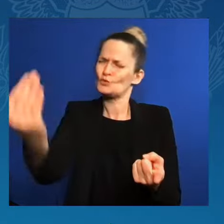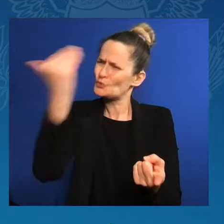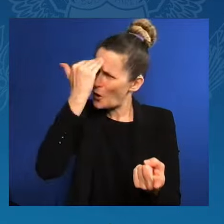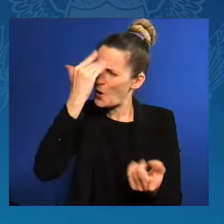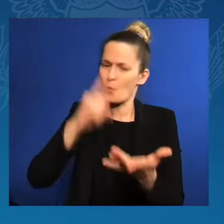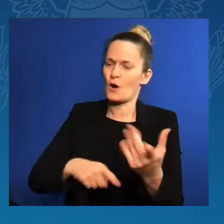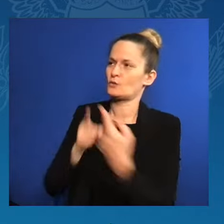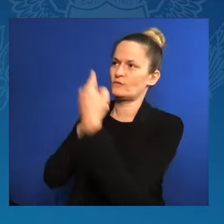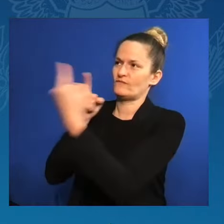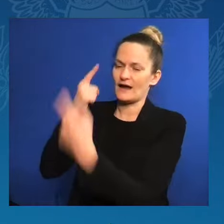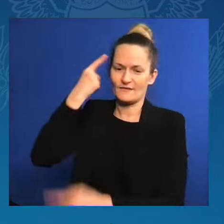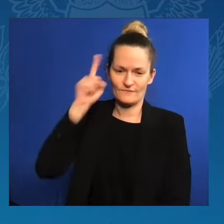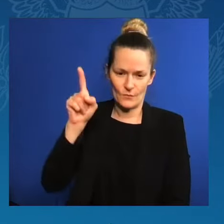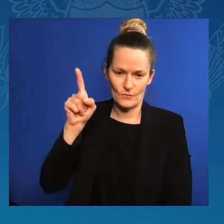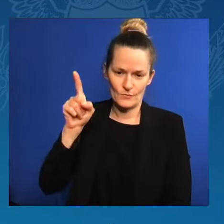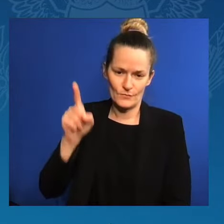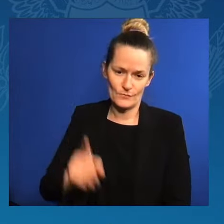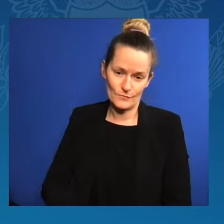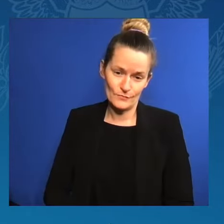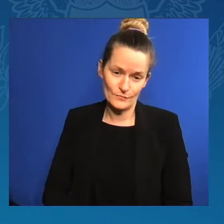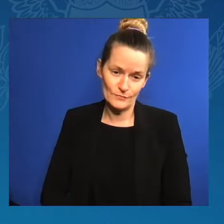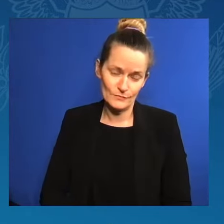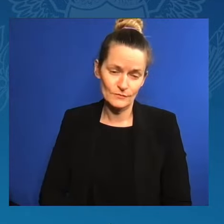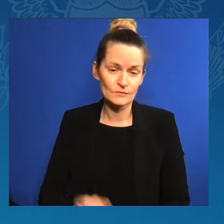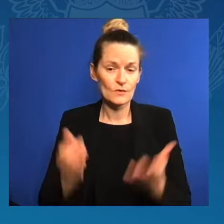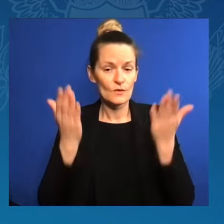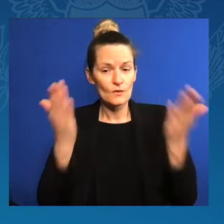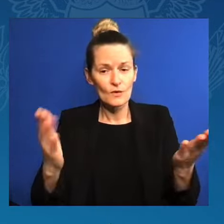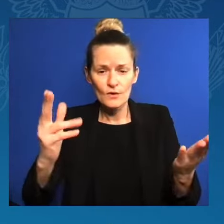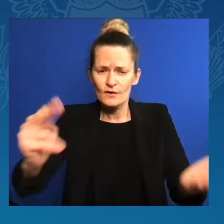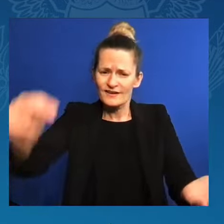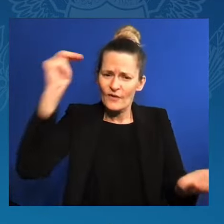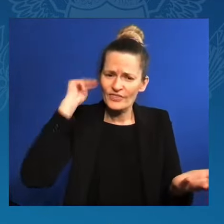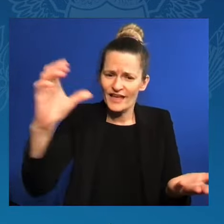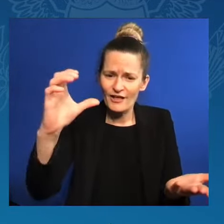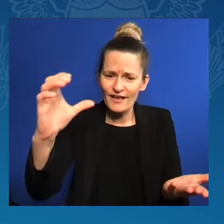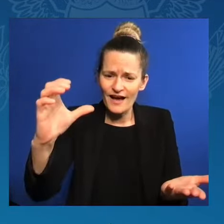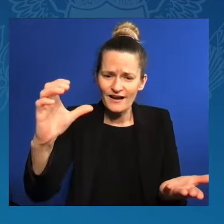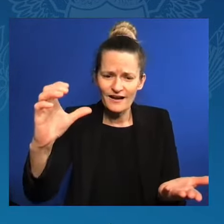So, North Carolina, let's stand because we believe medical decisions